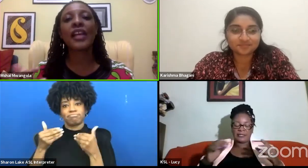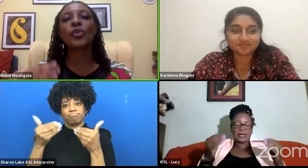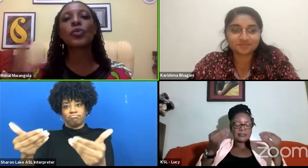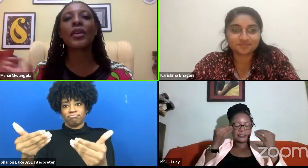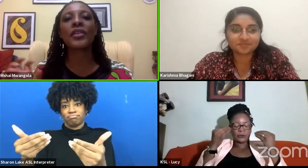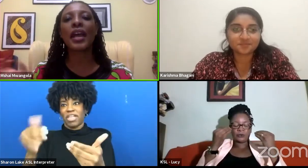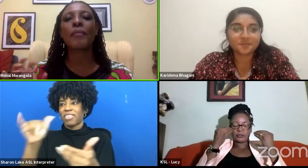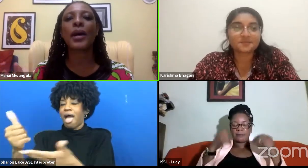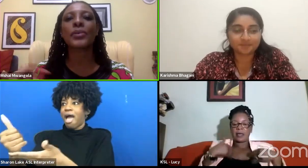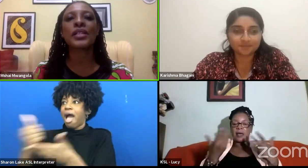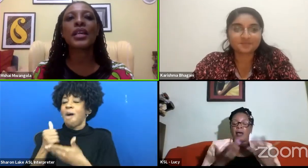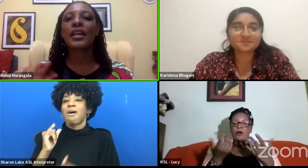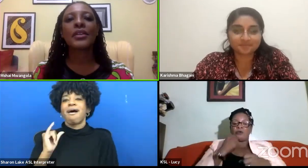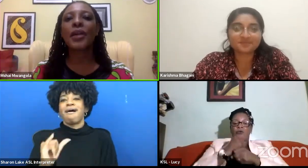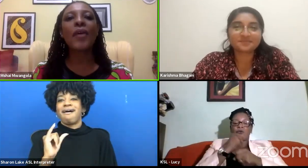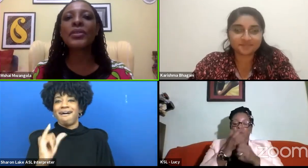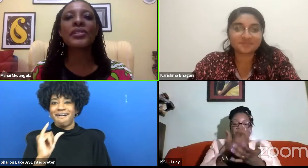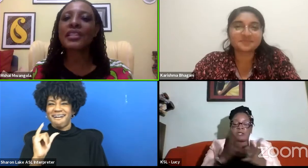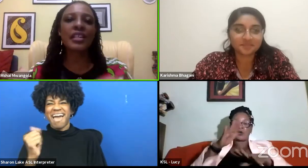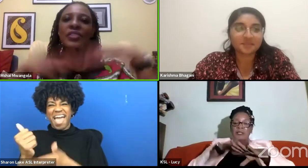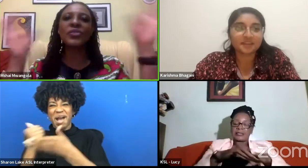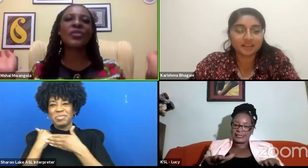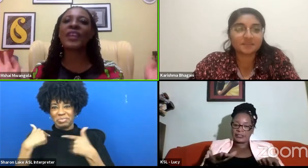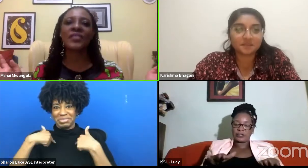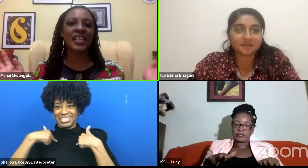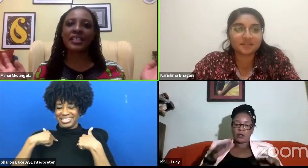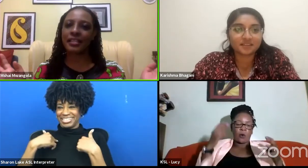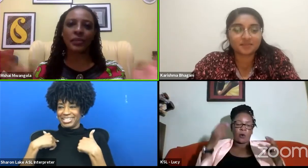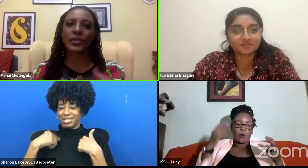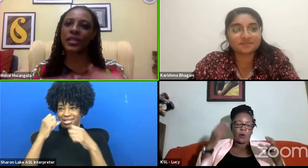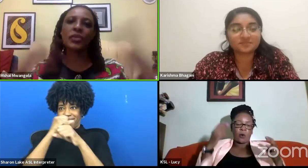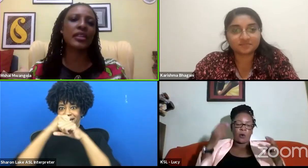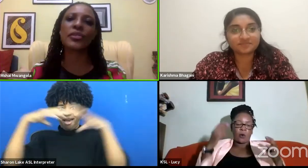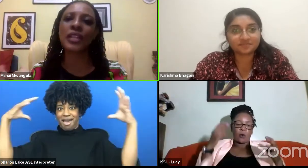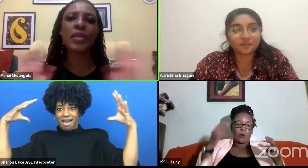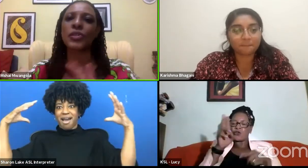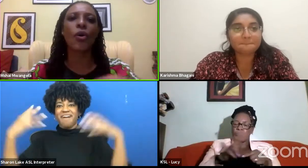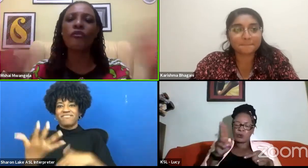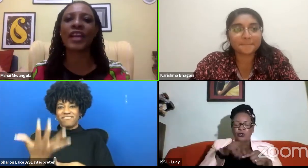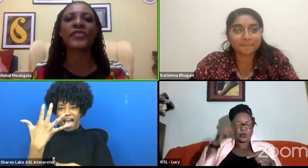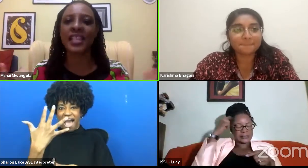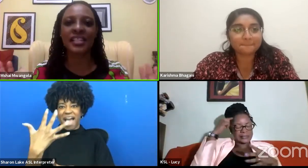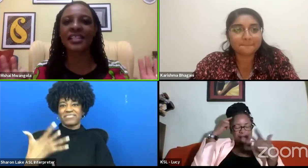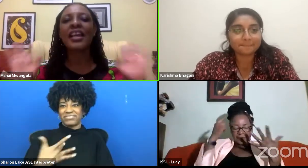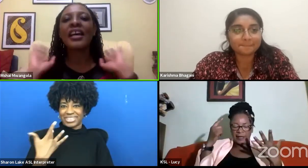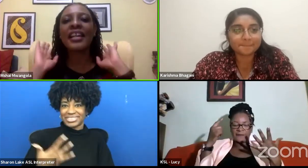and not worry about, just use your five senses, that's why I say let me use all five senses